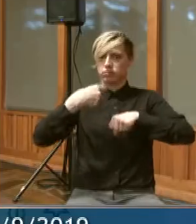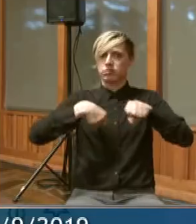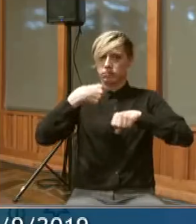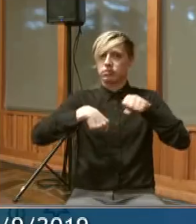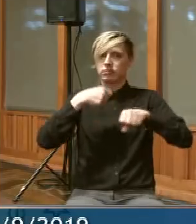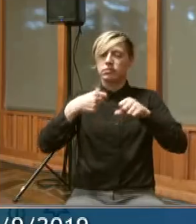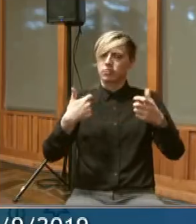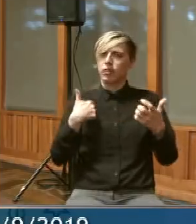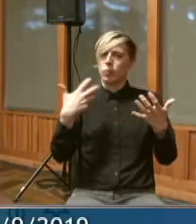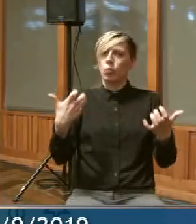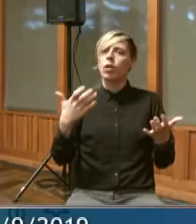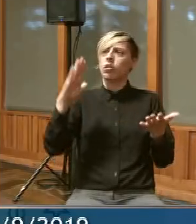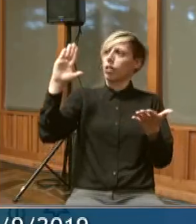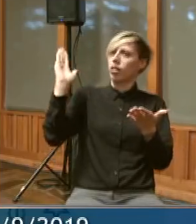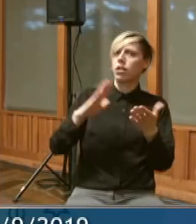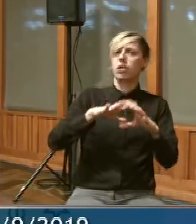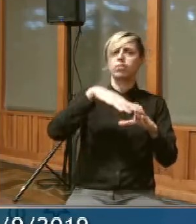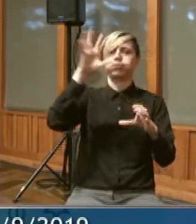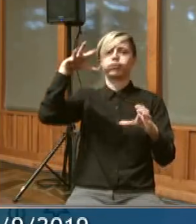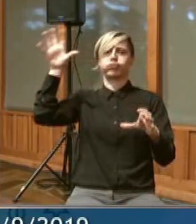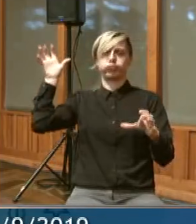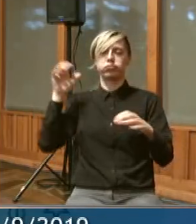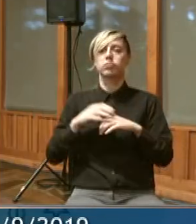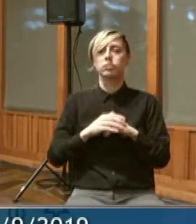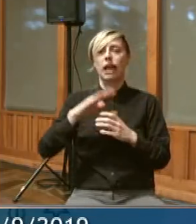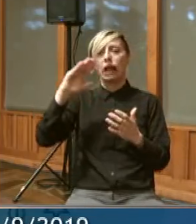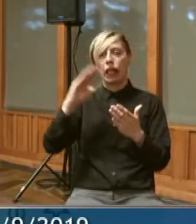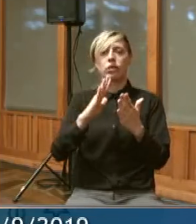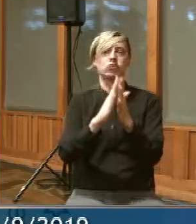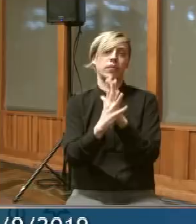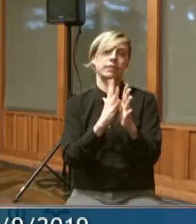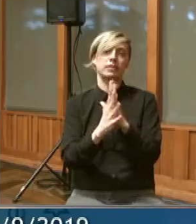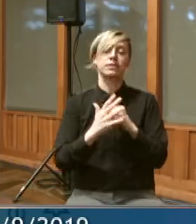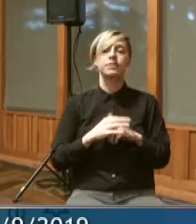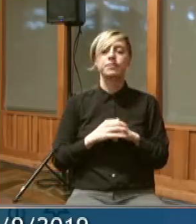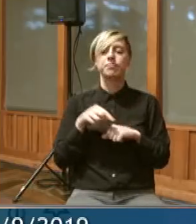MORE CONGESTION, BAD AIR QUALITY. I COMMUTE BY BIKE 15 MILES EVERY DAY AND I WANT GOOD AIR QUALITY